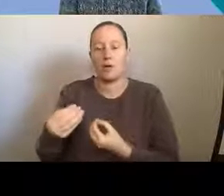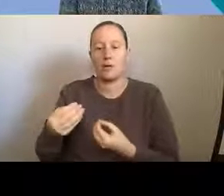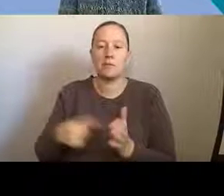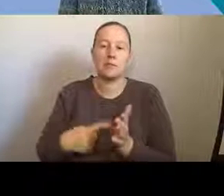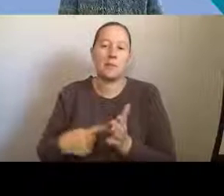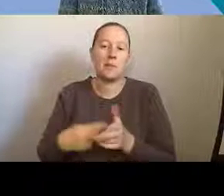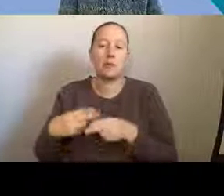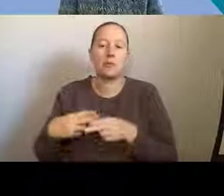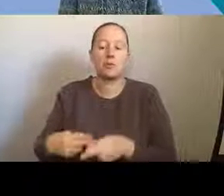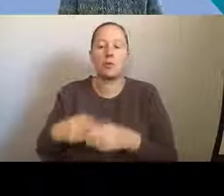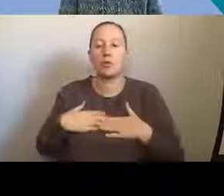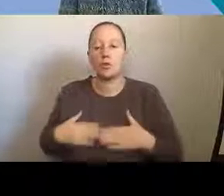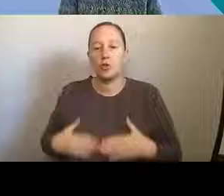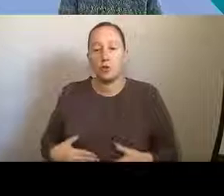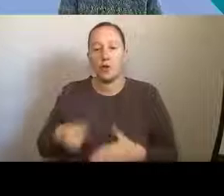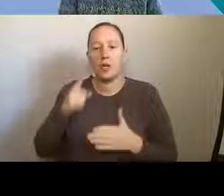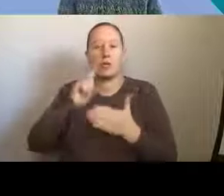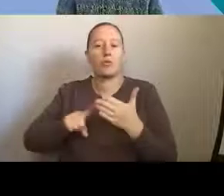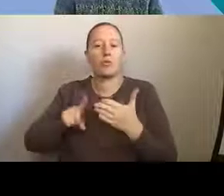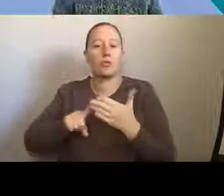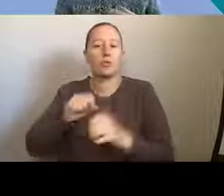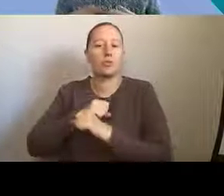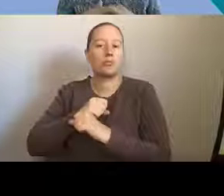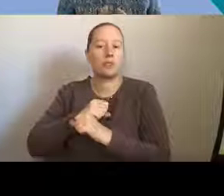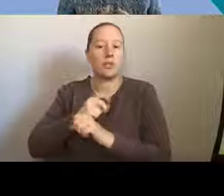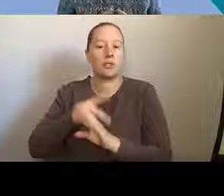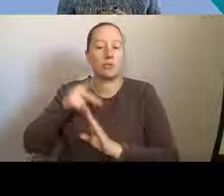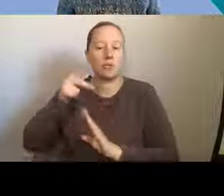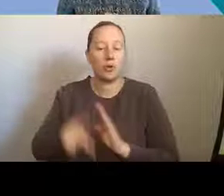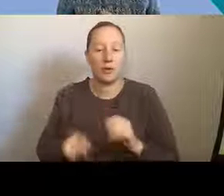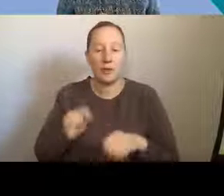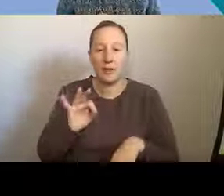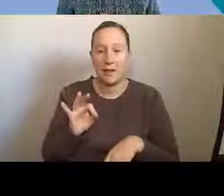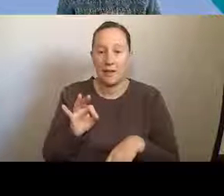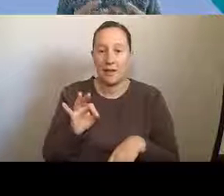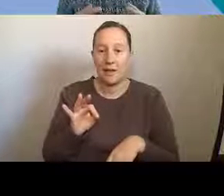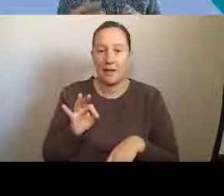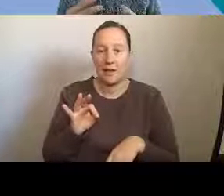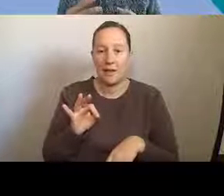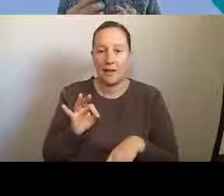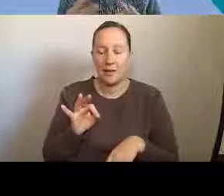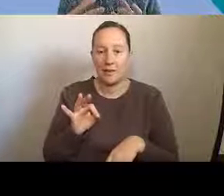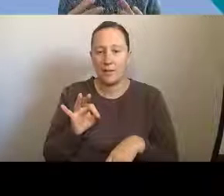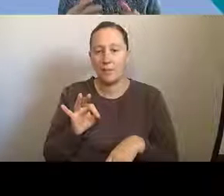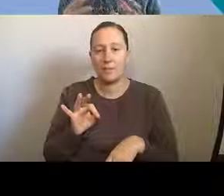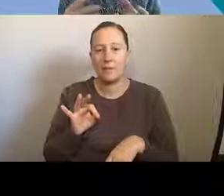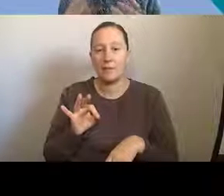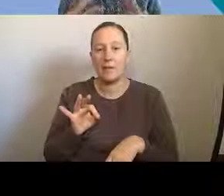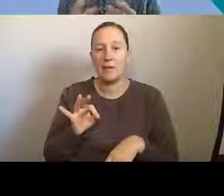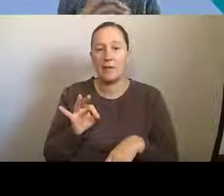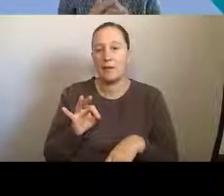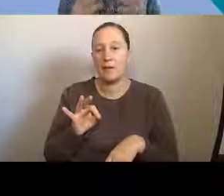protection program. It depends. If you are really small organization, or if you are getting a company,